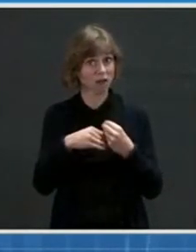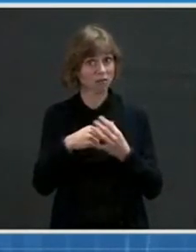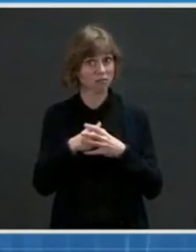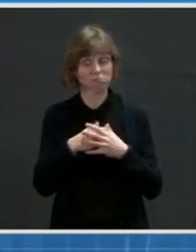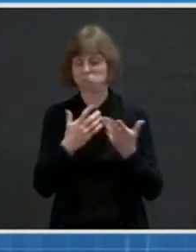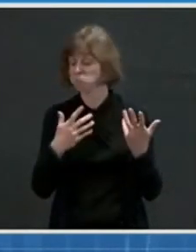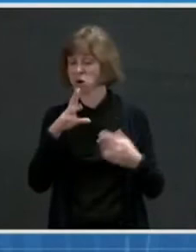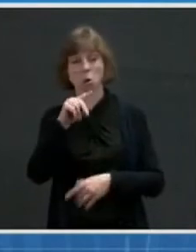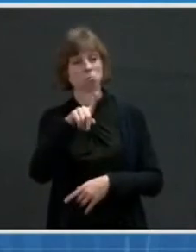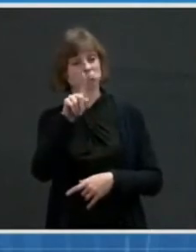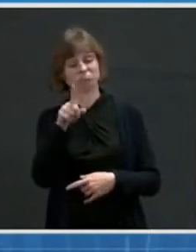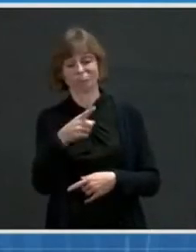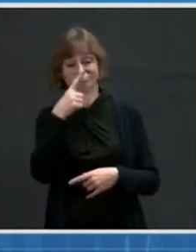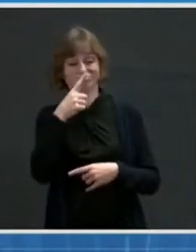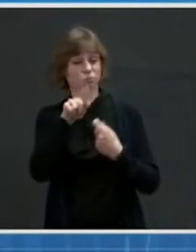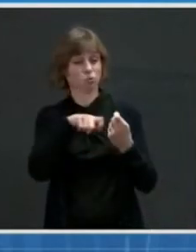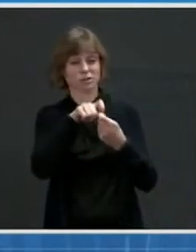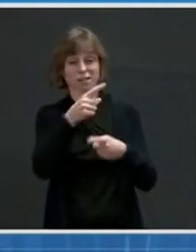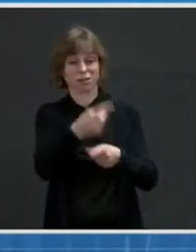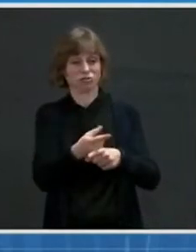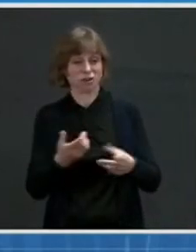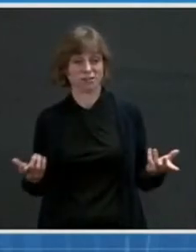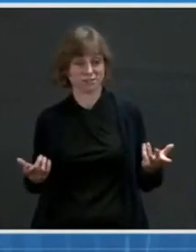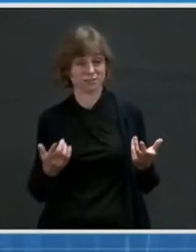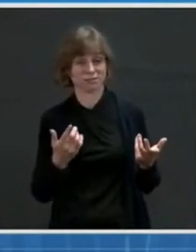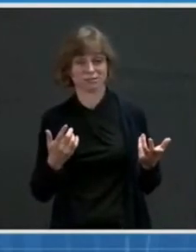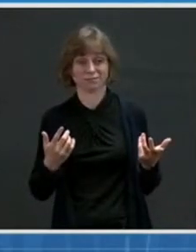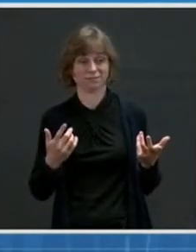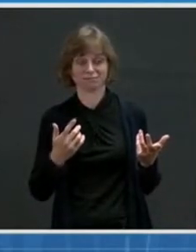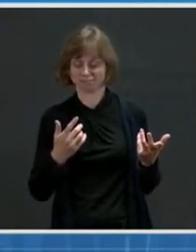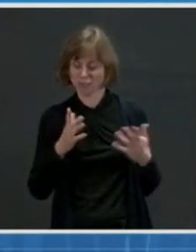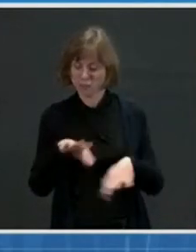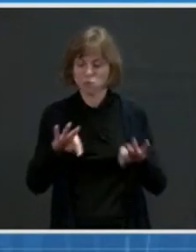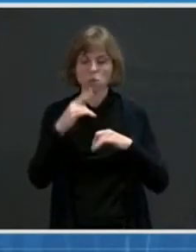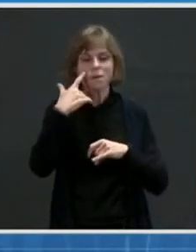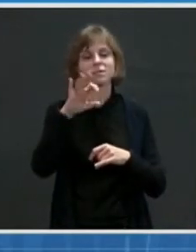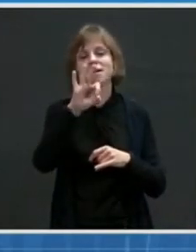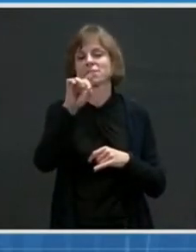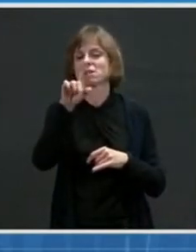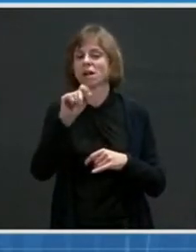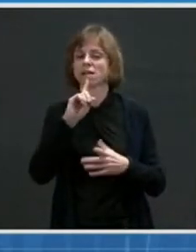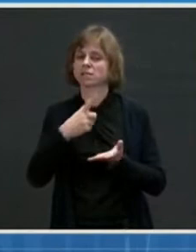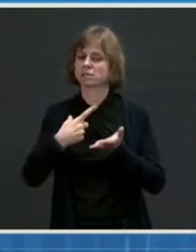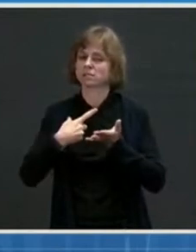DR. WALENSKY OR DR. FAUCI, IS THERE ANYTHING YOU WOULD ADD TO